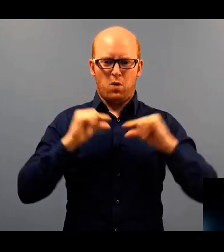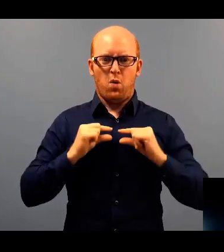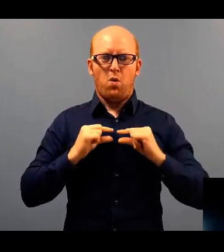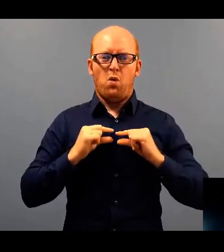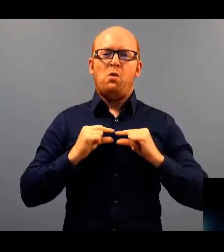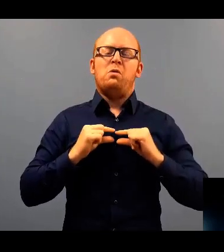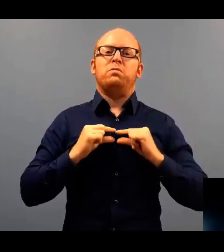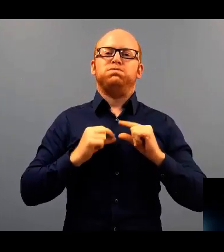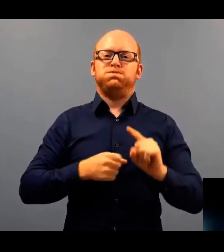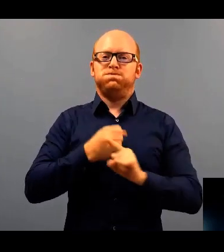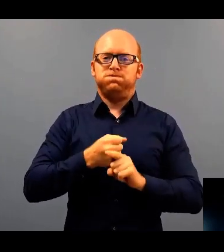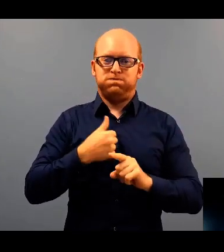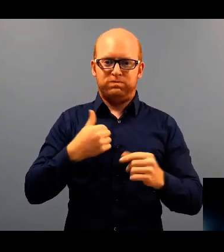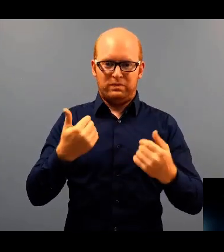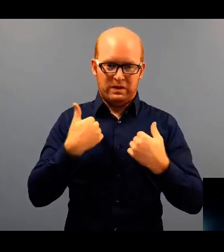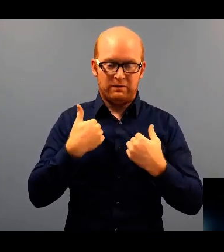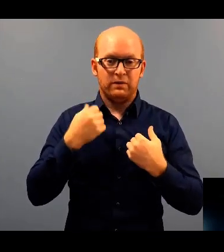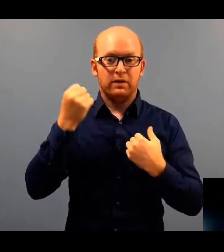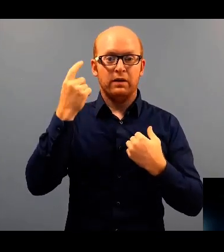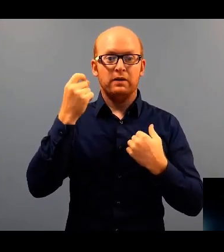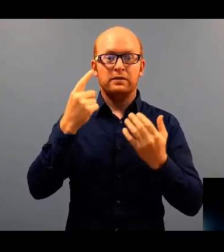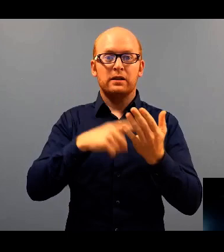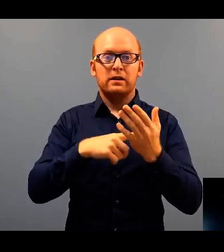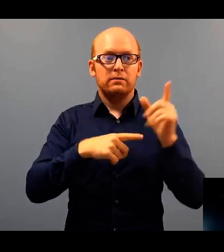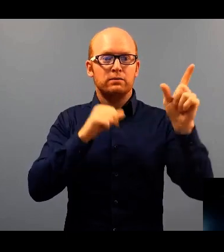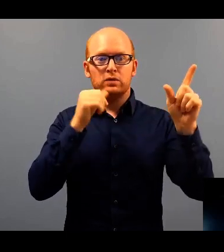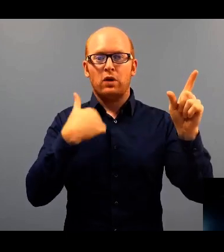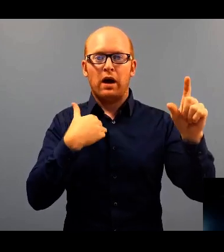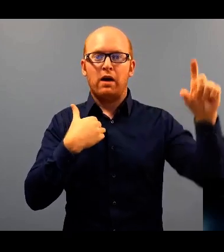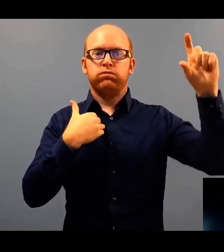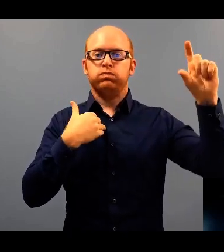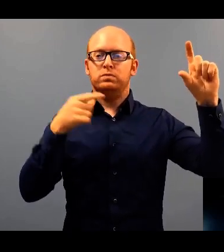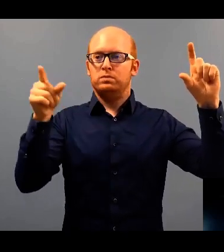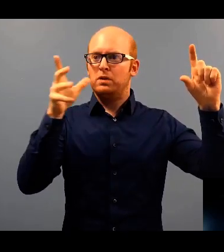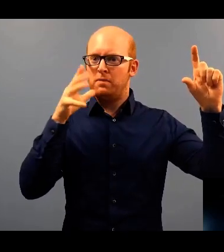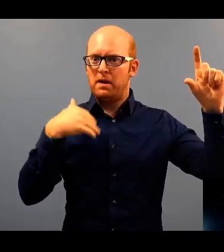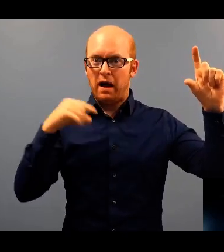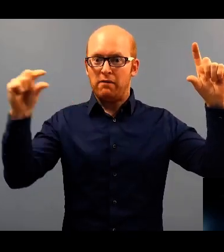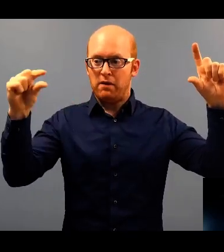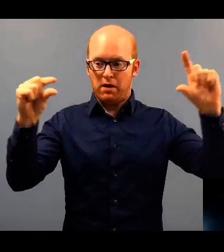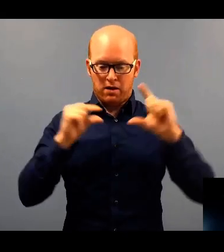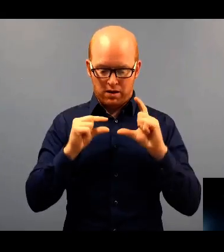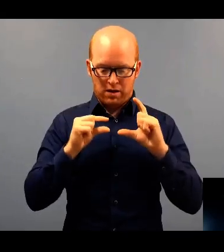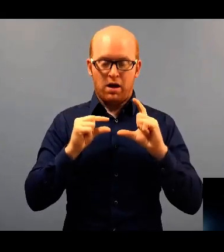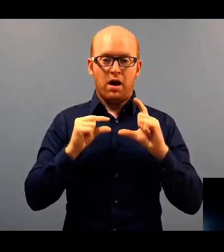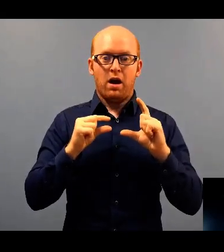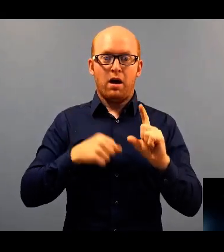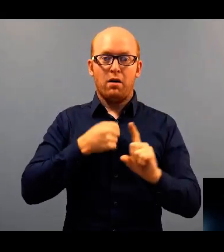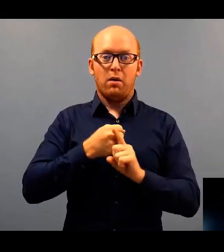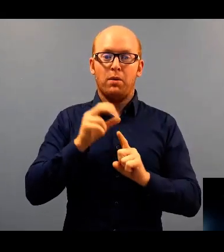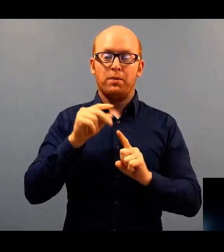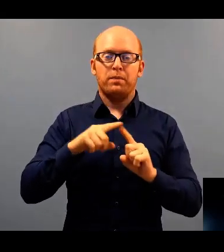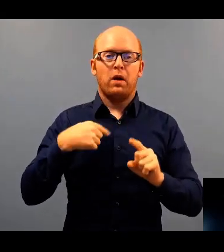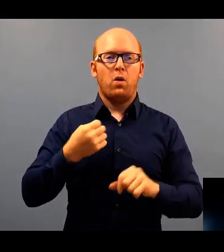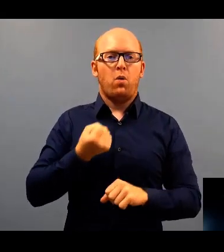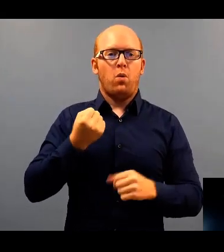Someone who has one normal copy of the gene and one abnormal copy of the gene is called a carrier. Carriers of Usher syndrome typically